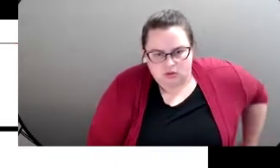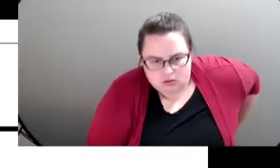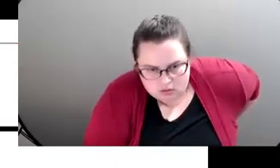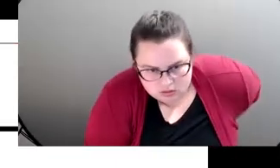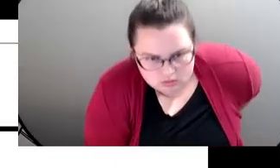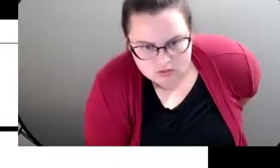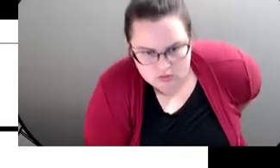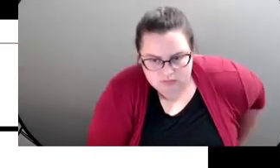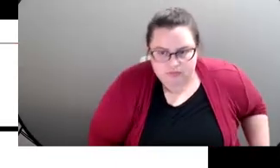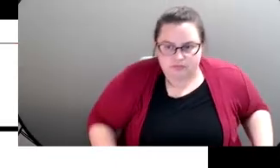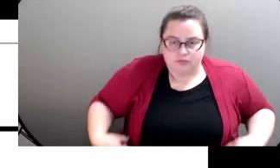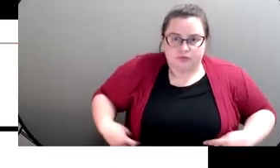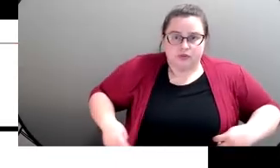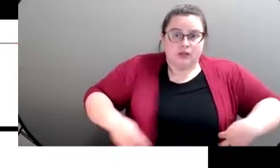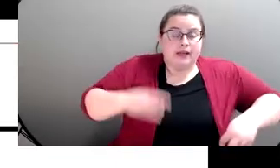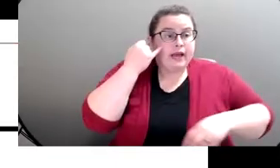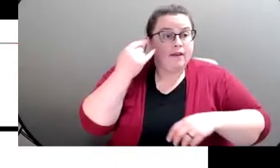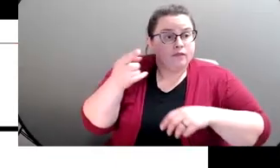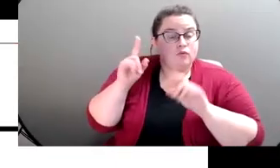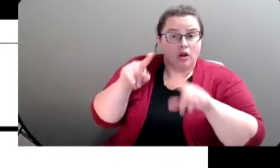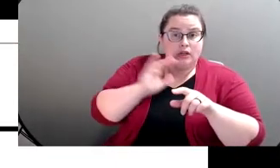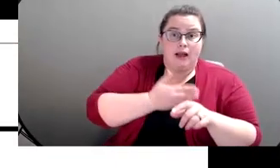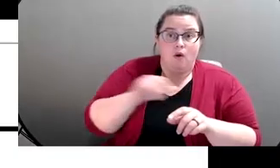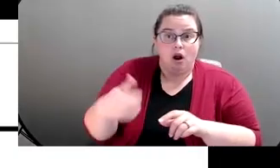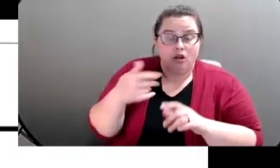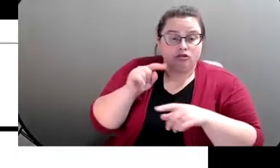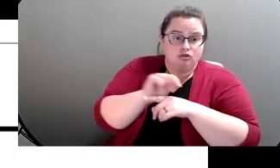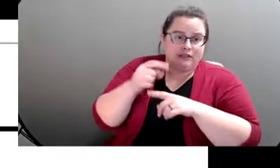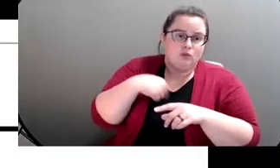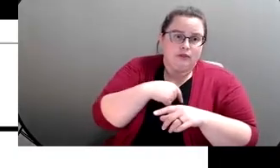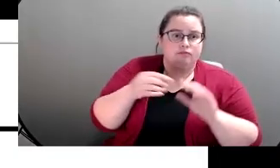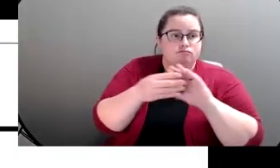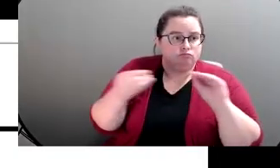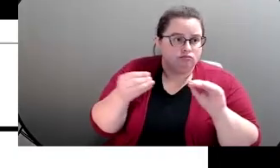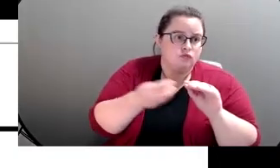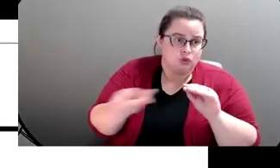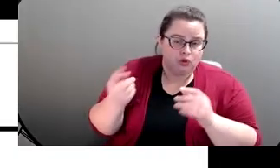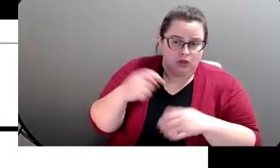If you've been to our other trainings and everything, we've stated this multiple times as well too, you know,